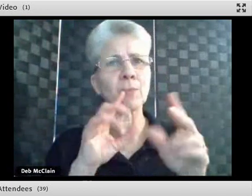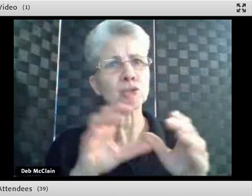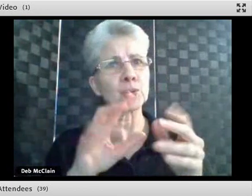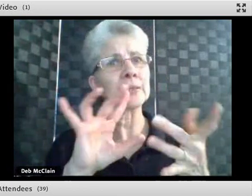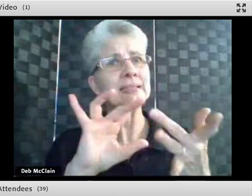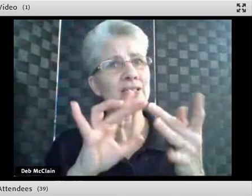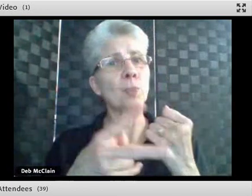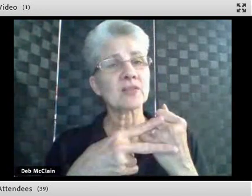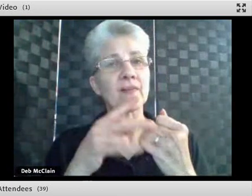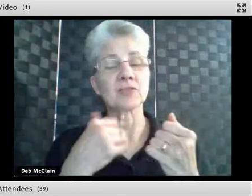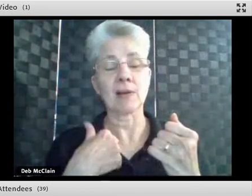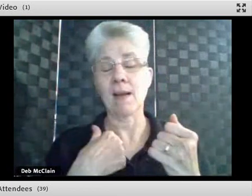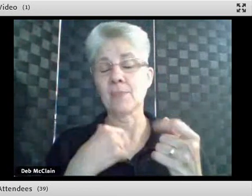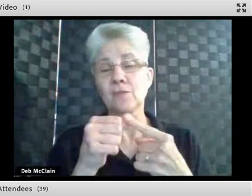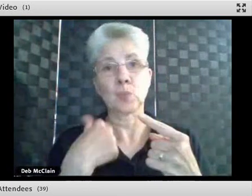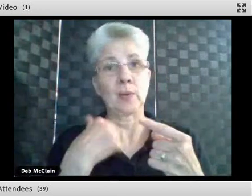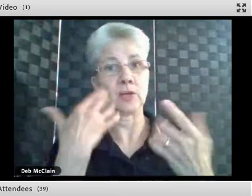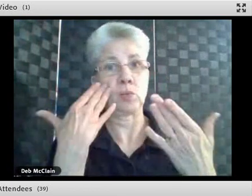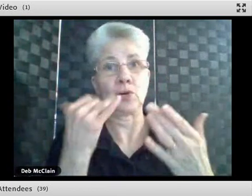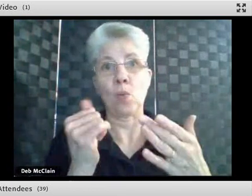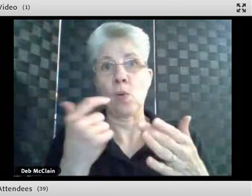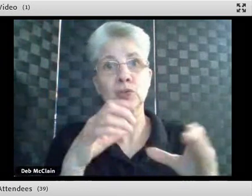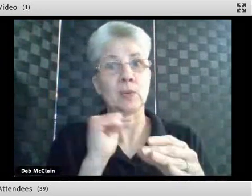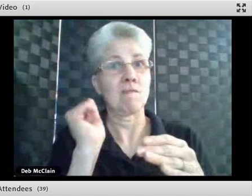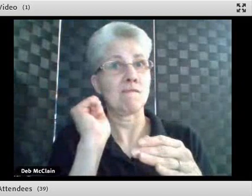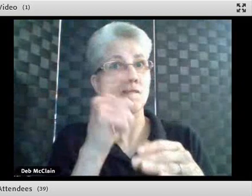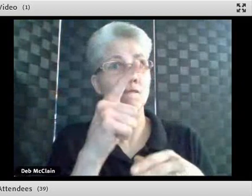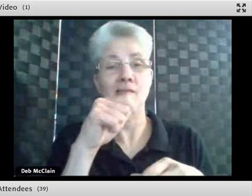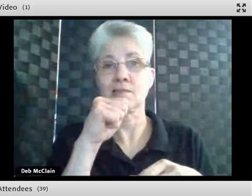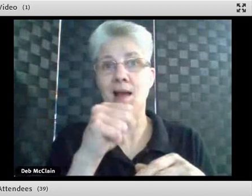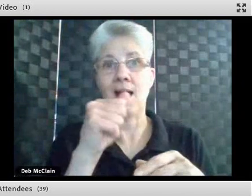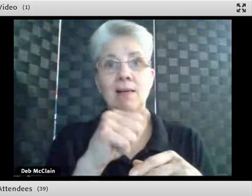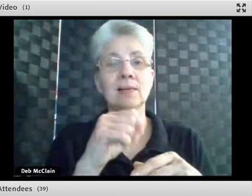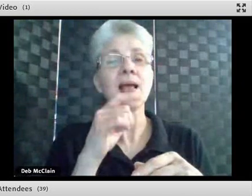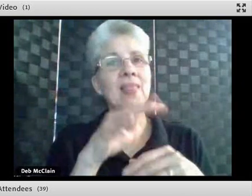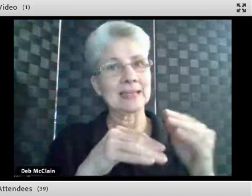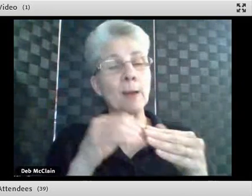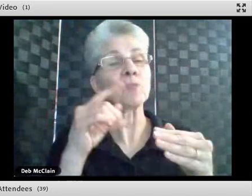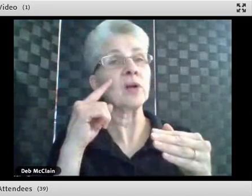and will be the first to admit we don't all know what we're doing, which can be a comforting thought,